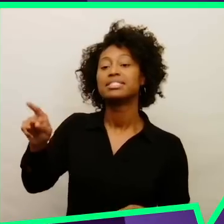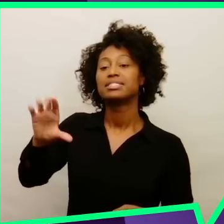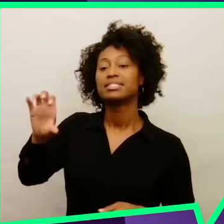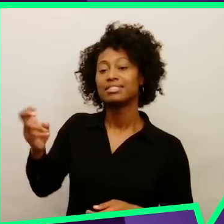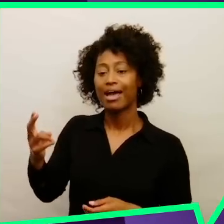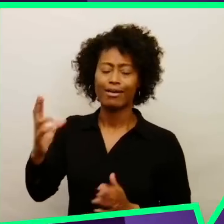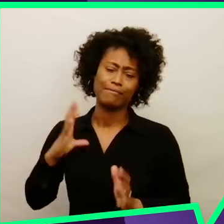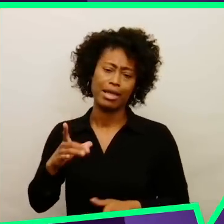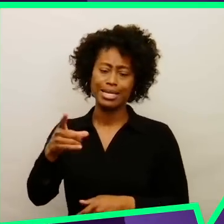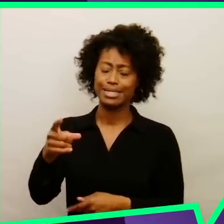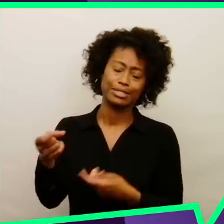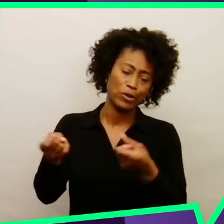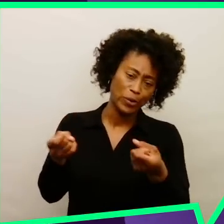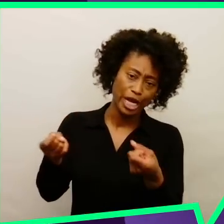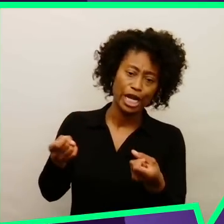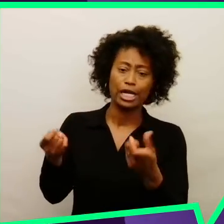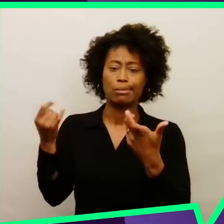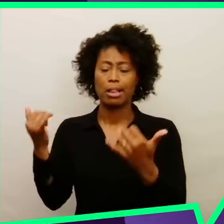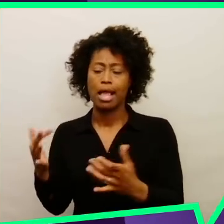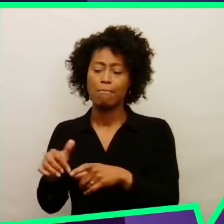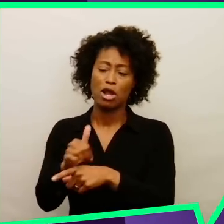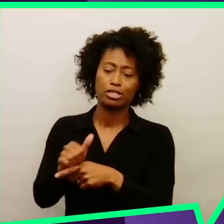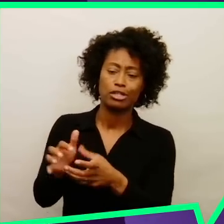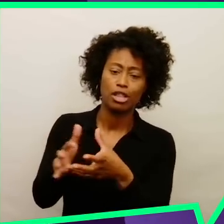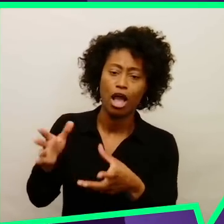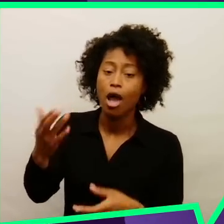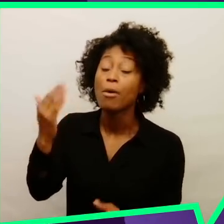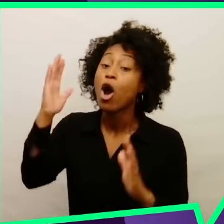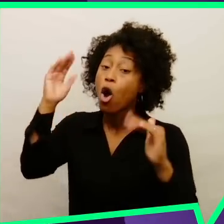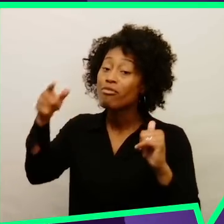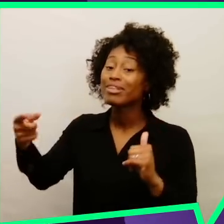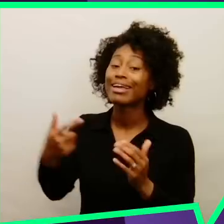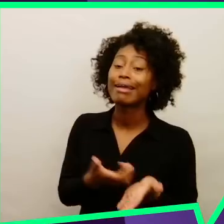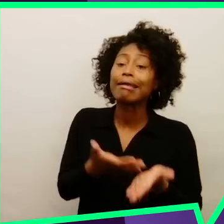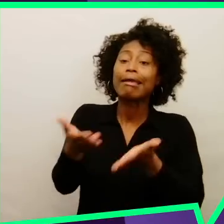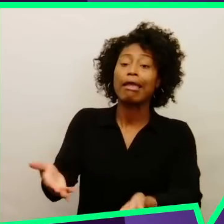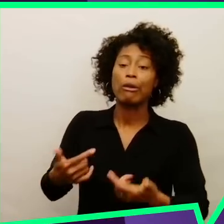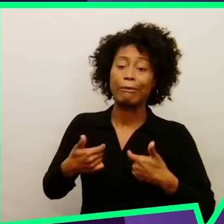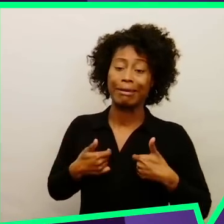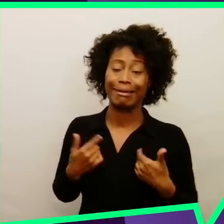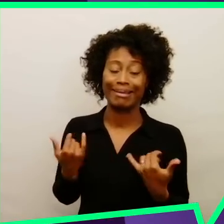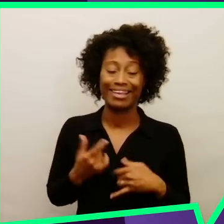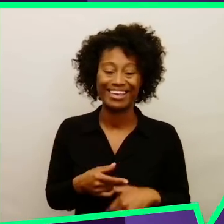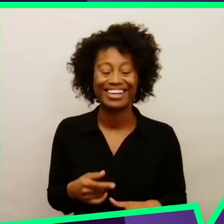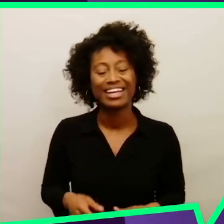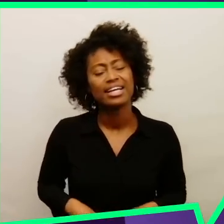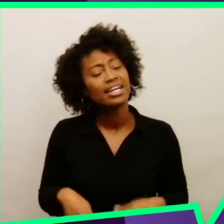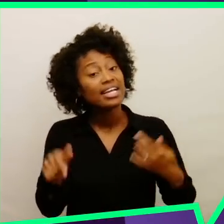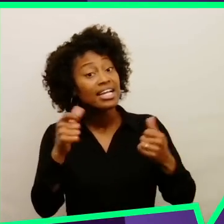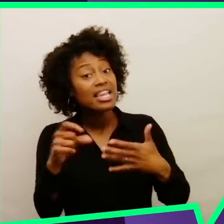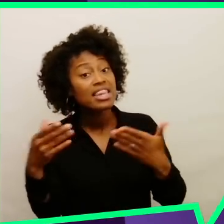He's been playing. He's been practicing a lot. So I'm hoping he carries me today. Is there anything that you're looking forward to.